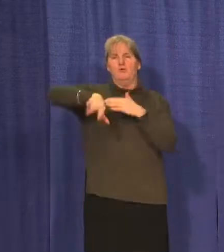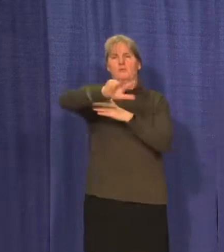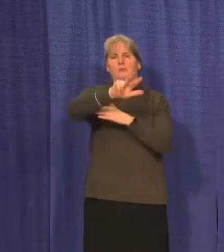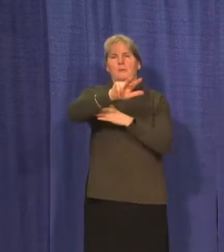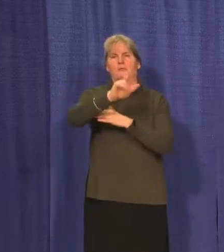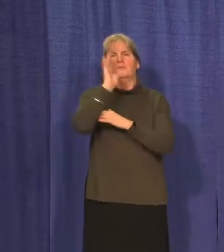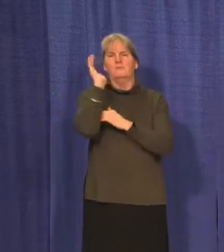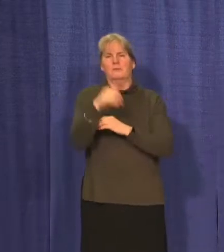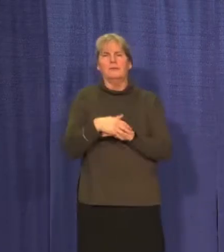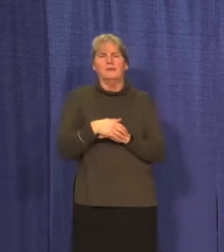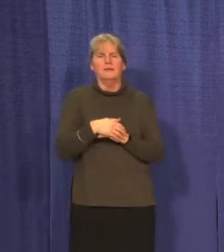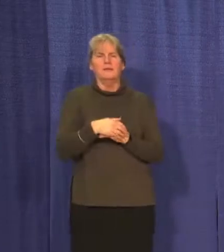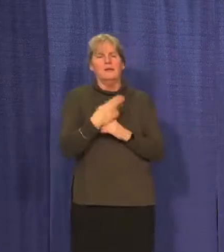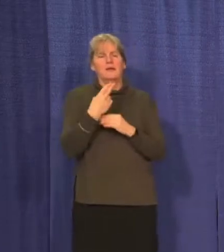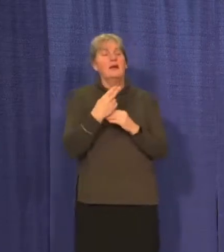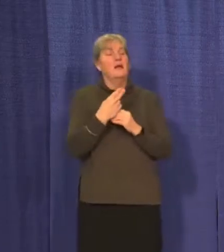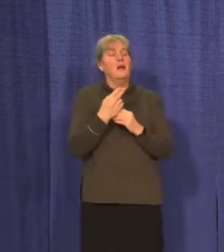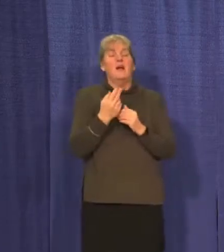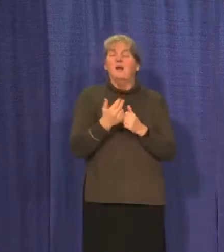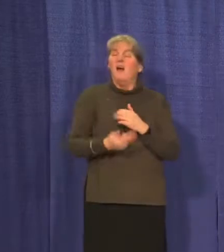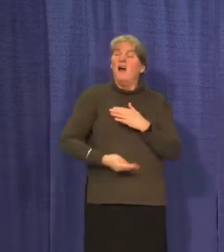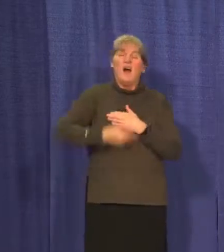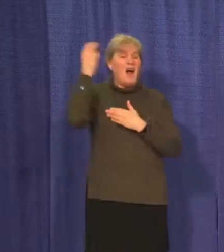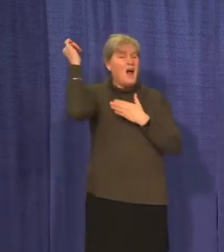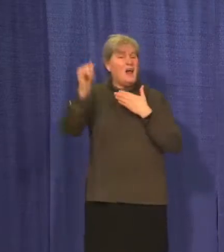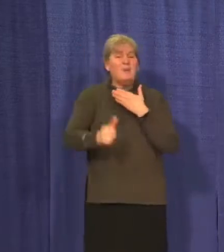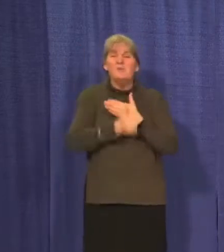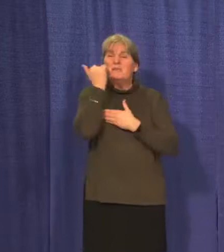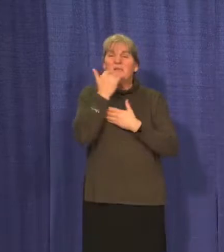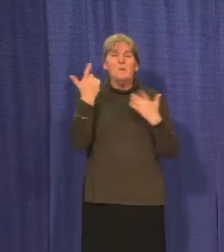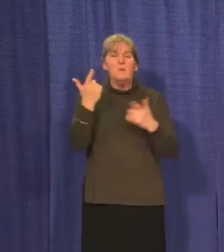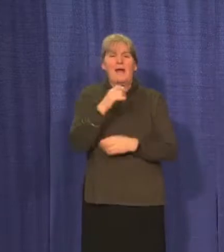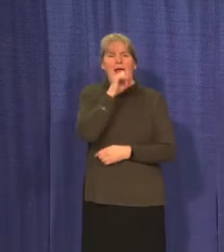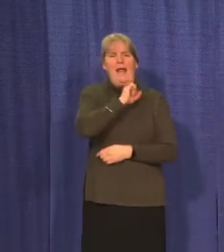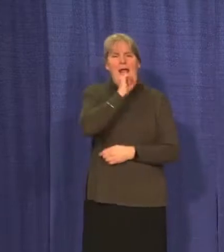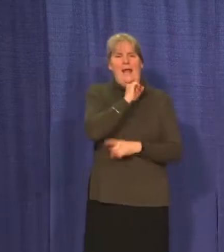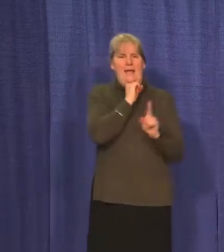Far beyond any other risk category is age which is why in these initial weeks, we are